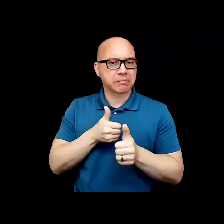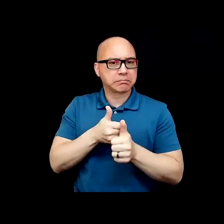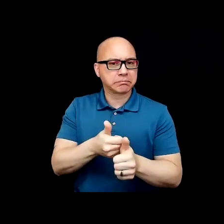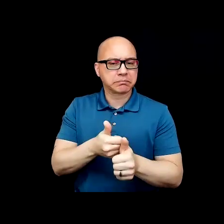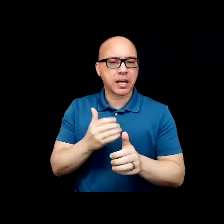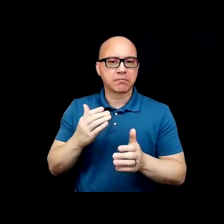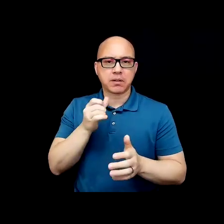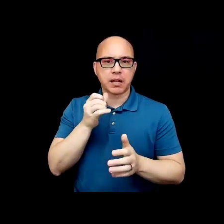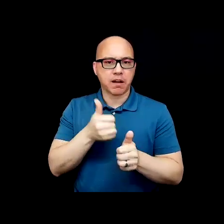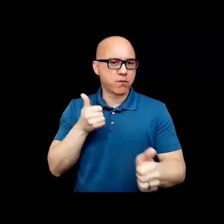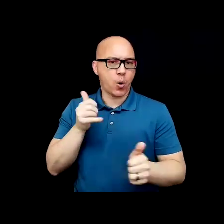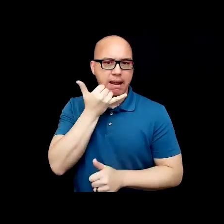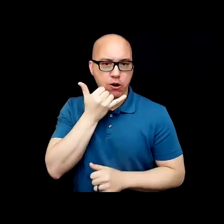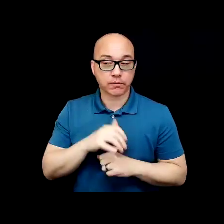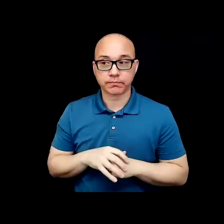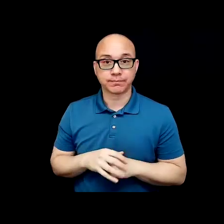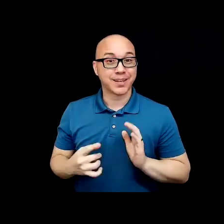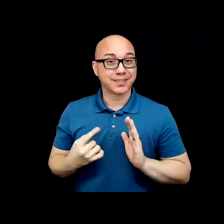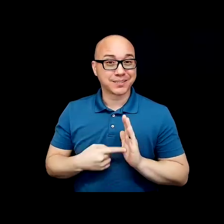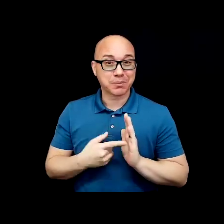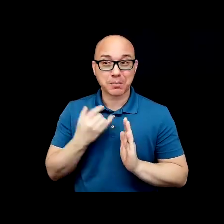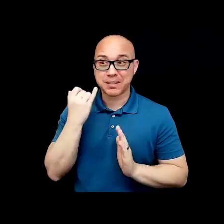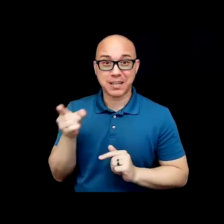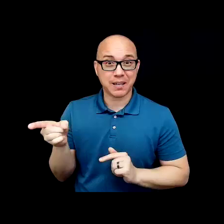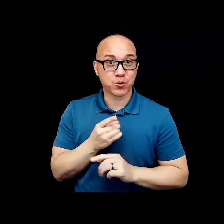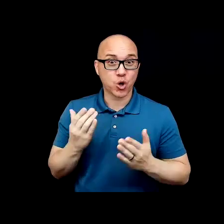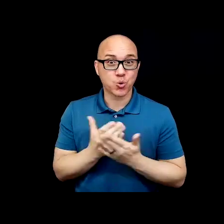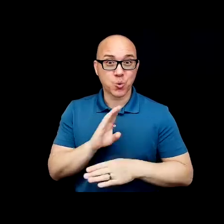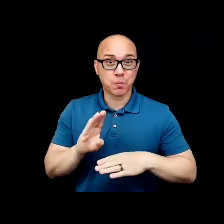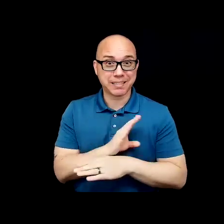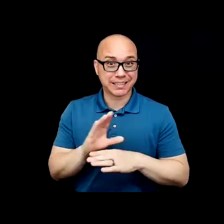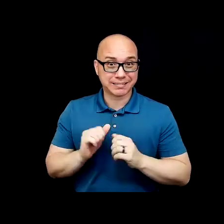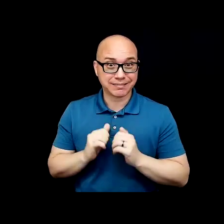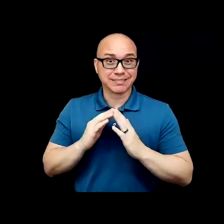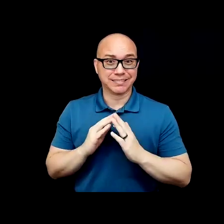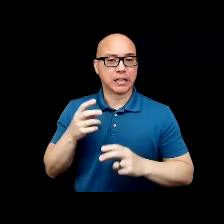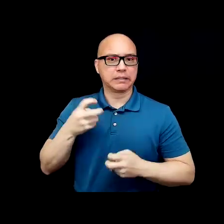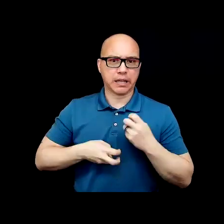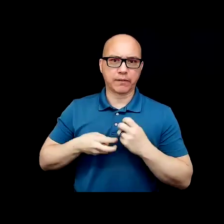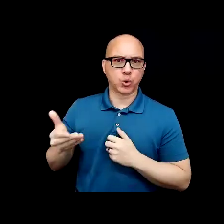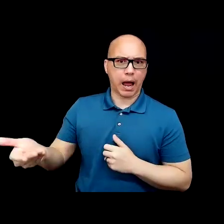error. As a new business, you cannot always jump in and hire somebody, but I recommend,